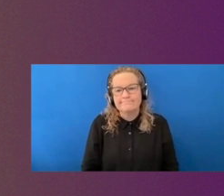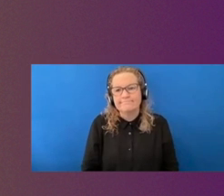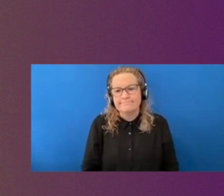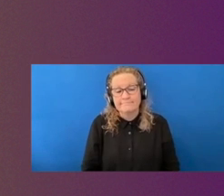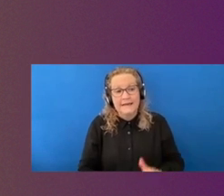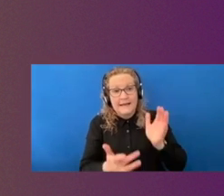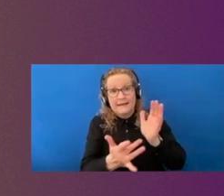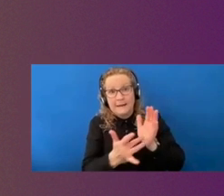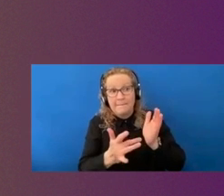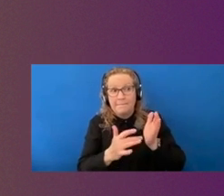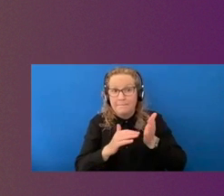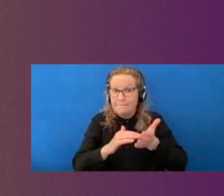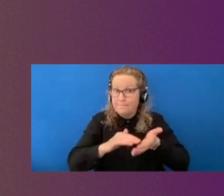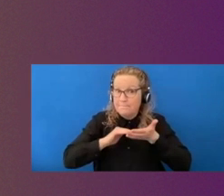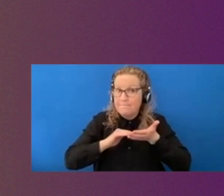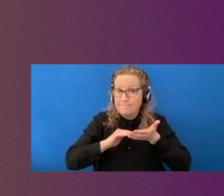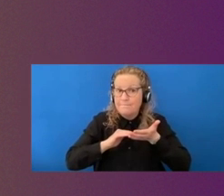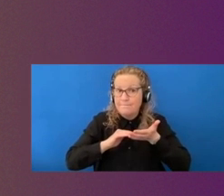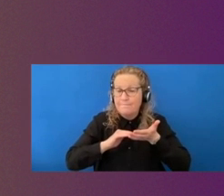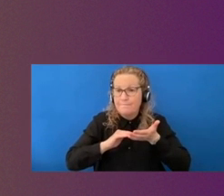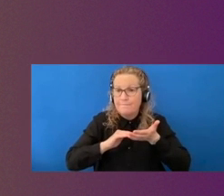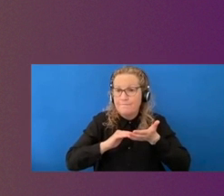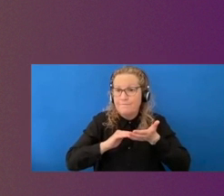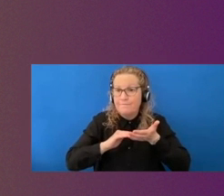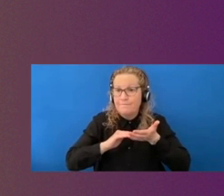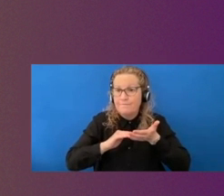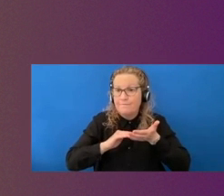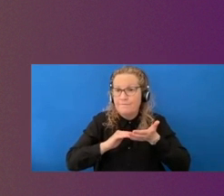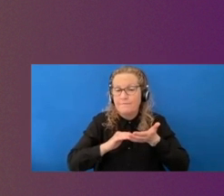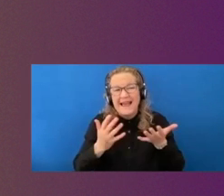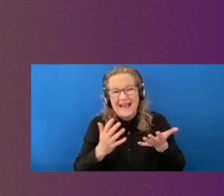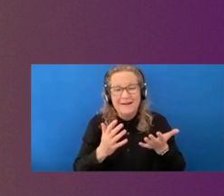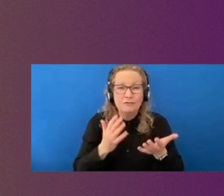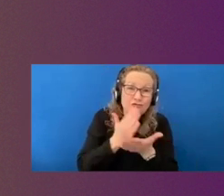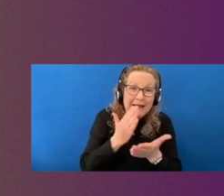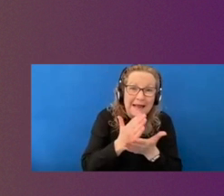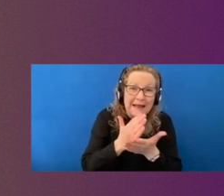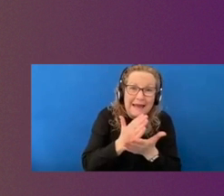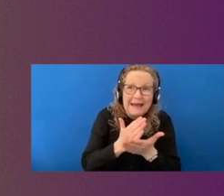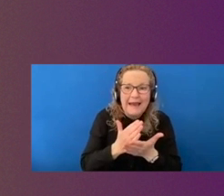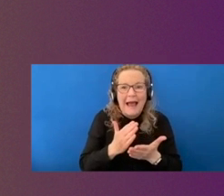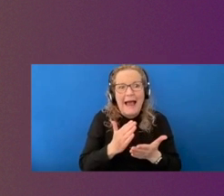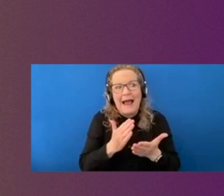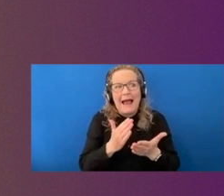want to acknowledge that all things considered I got away with it relatively instead it was it